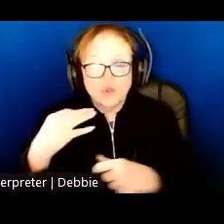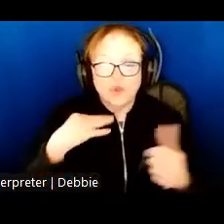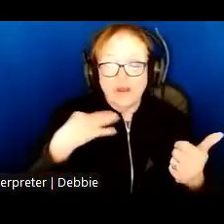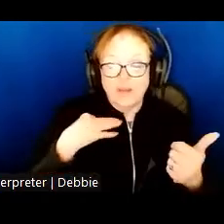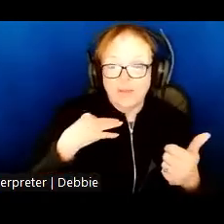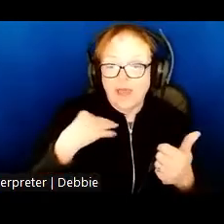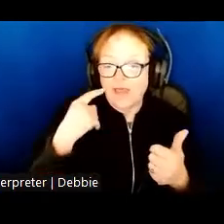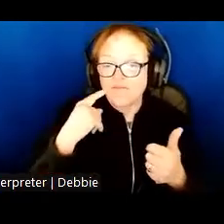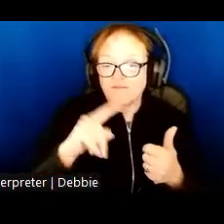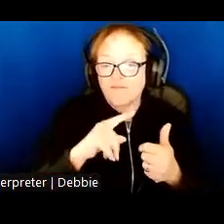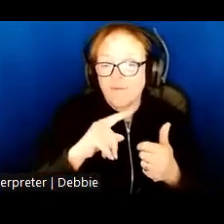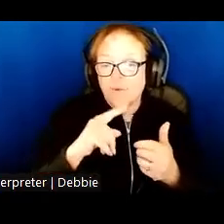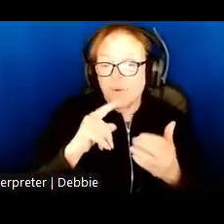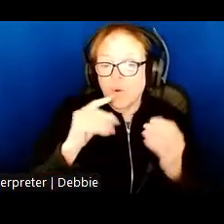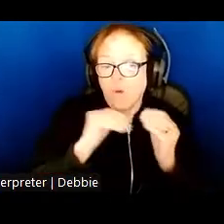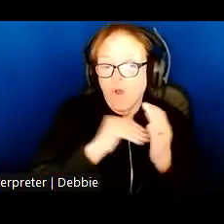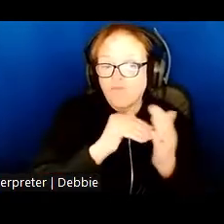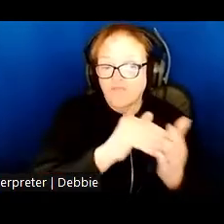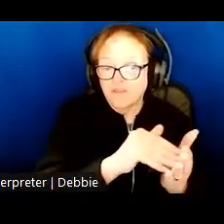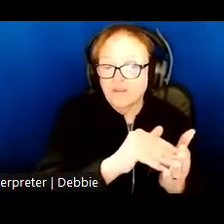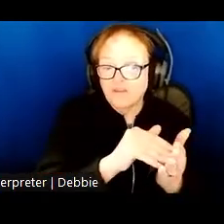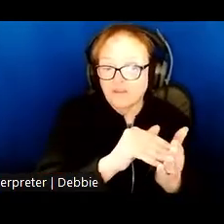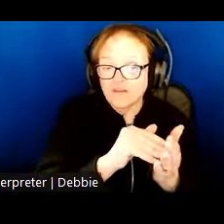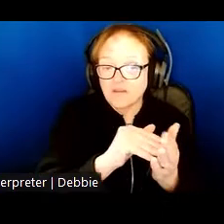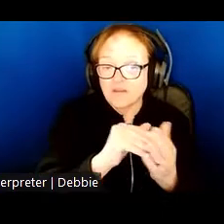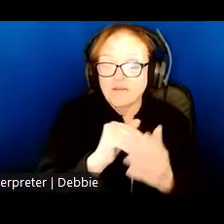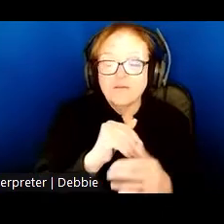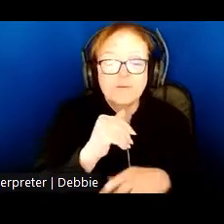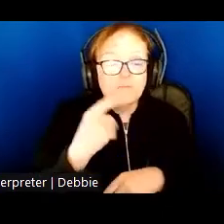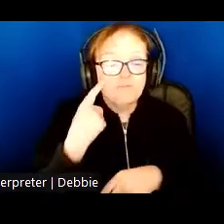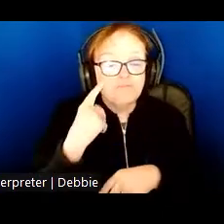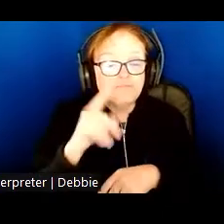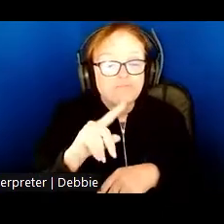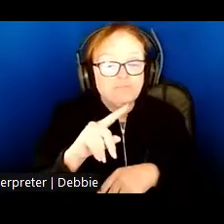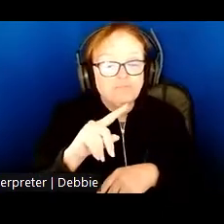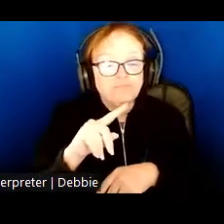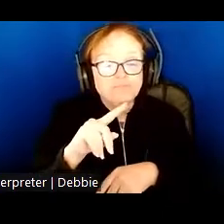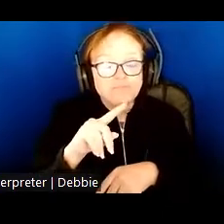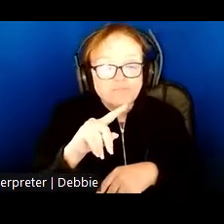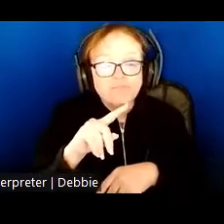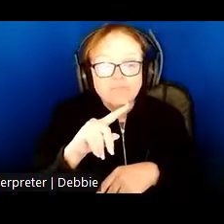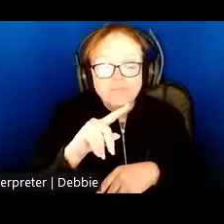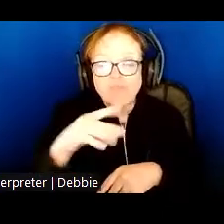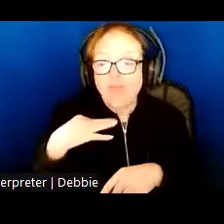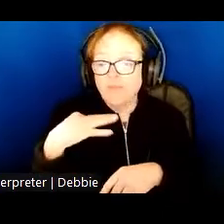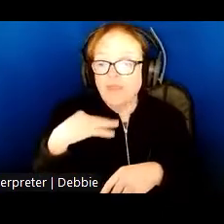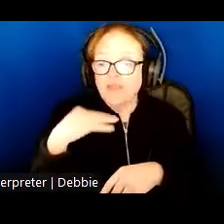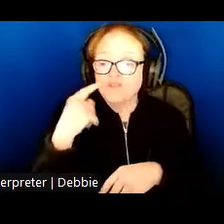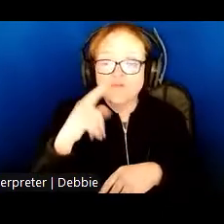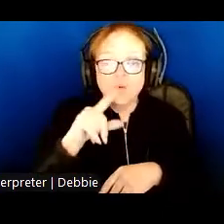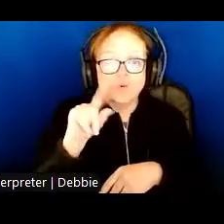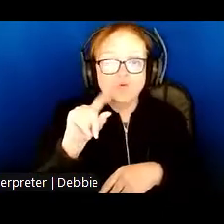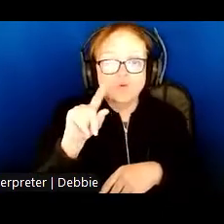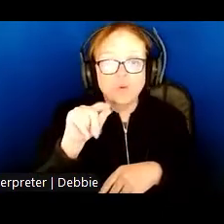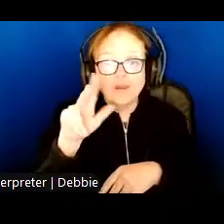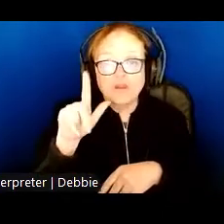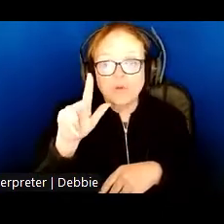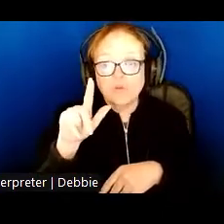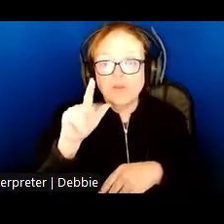more regularly. Categories offered for the 2023 award cycle will be: Choreography